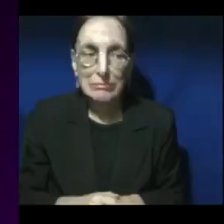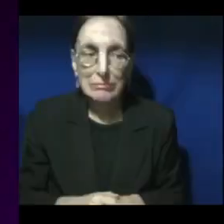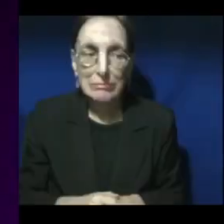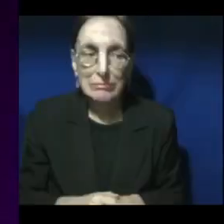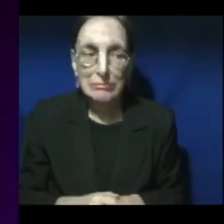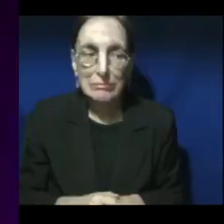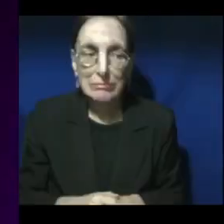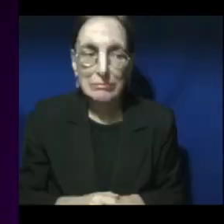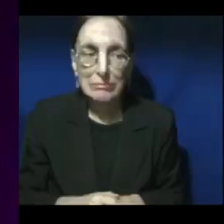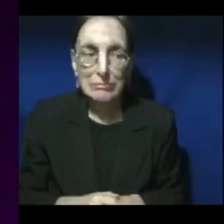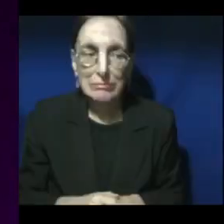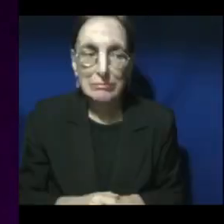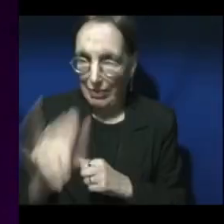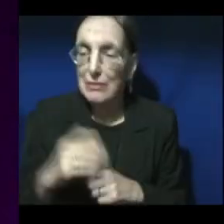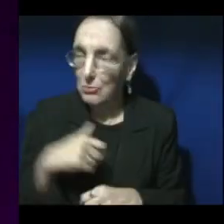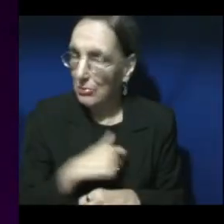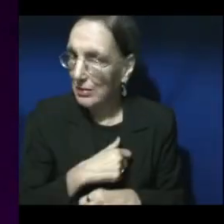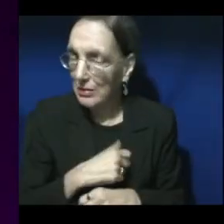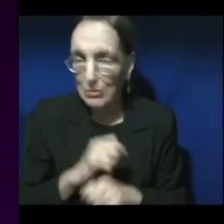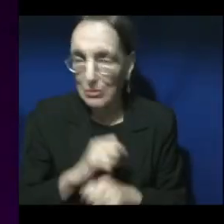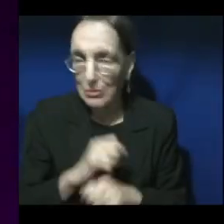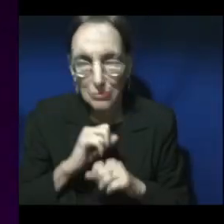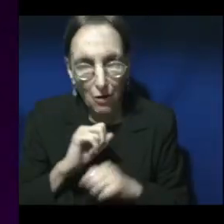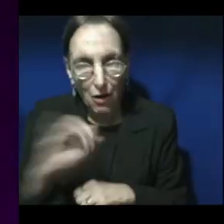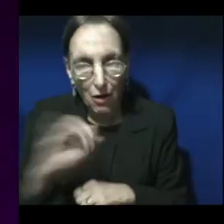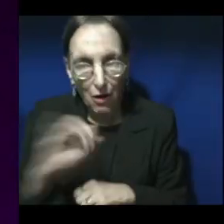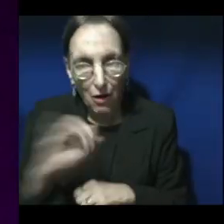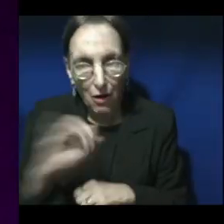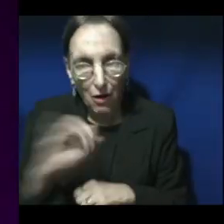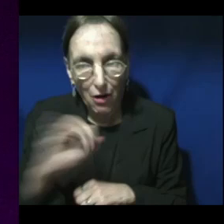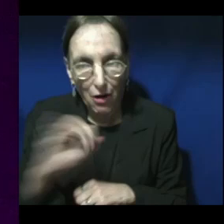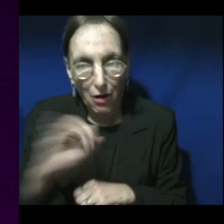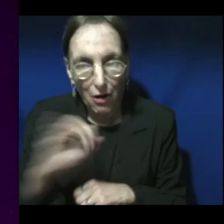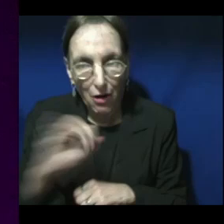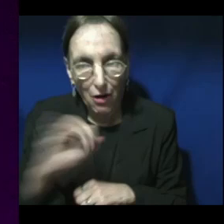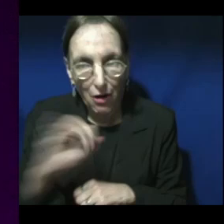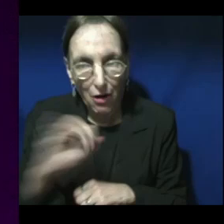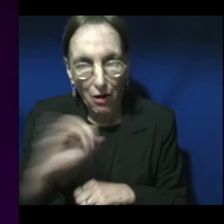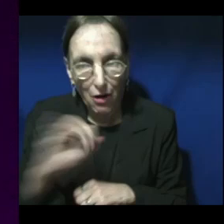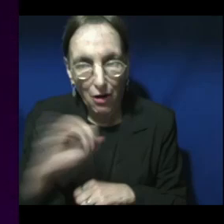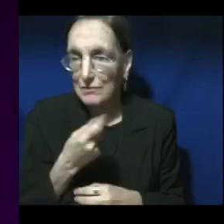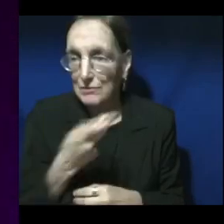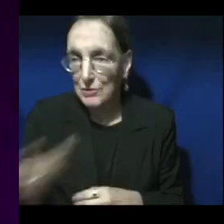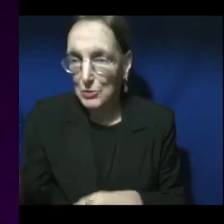going to have an amazing couple days together. Please. Please do what you just did, be in this.